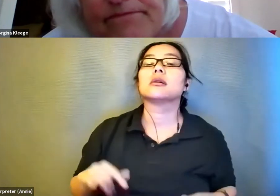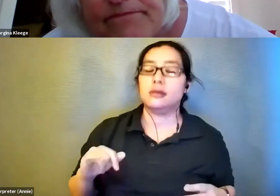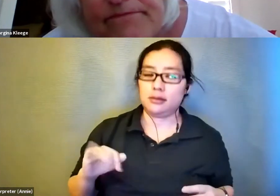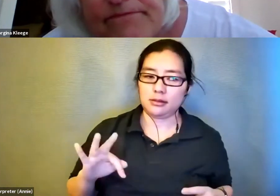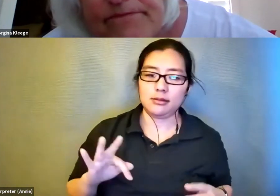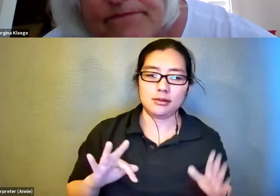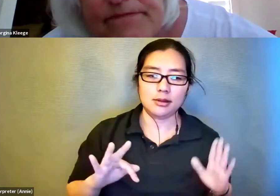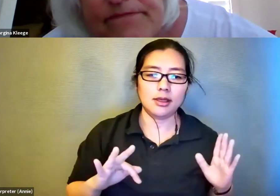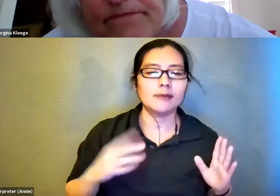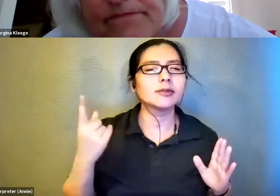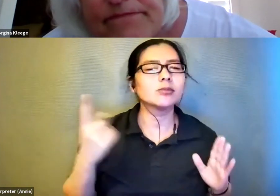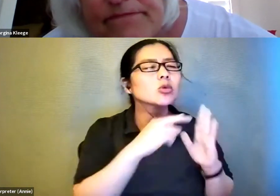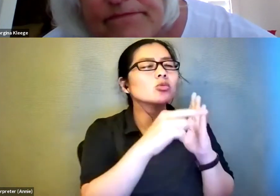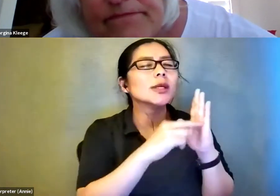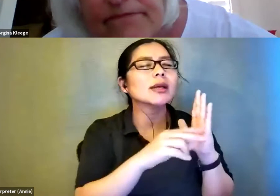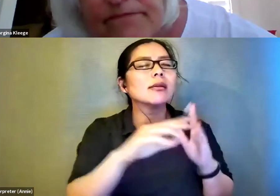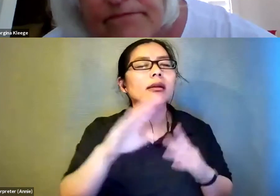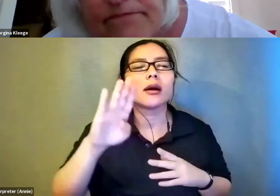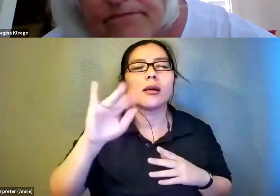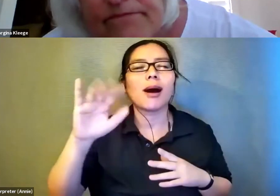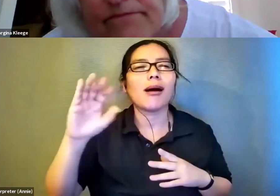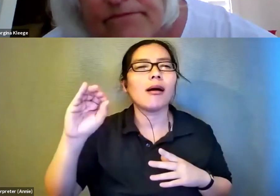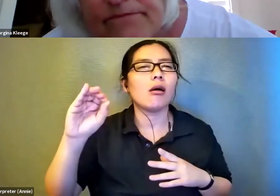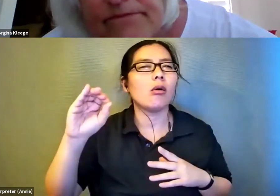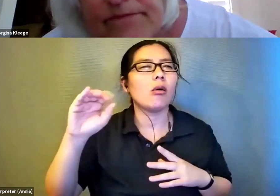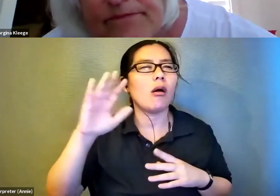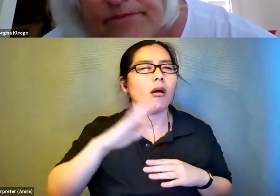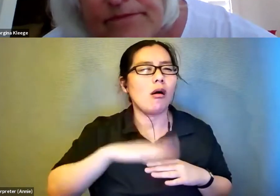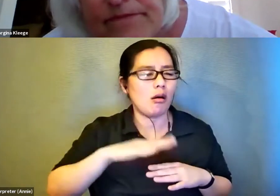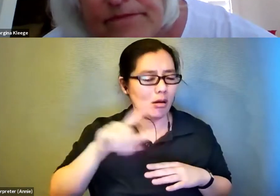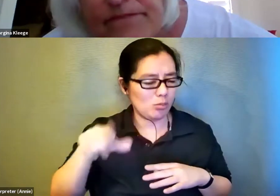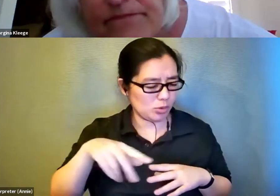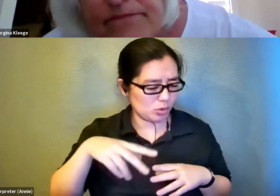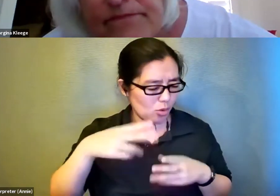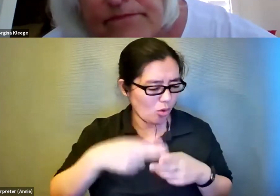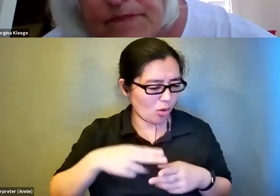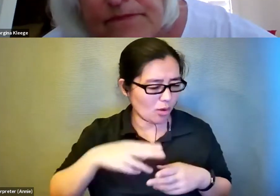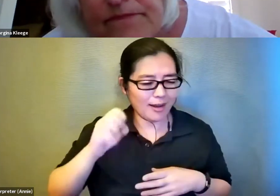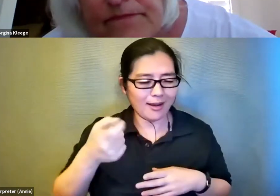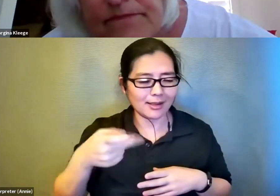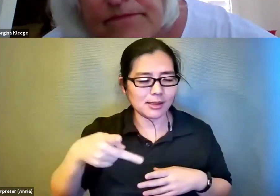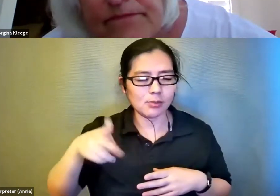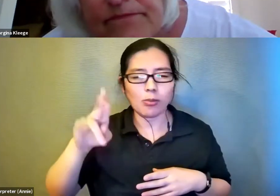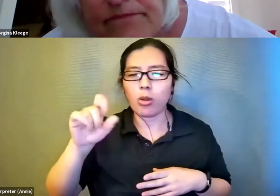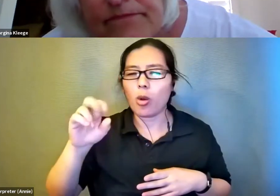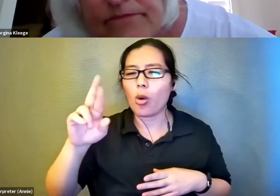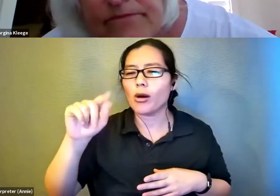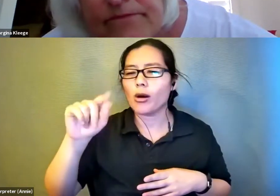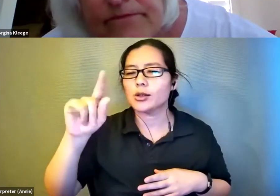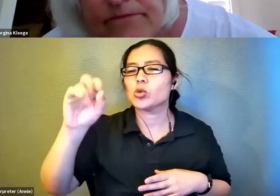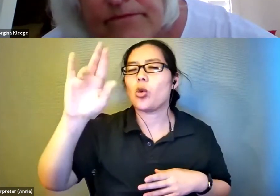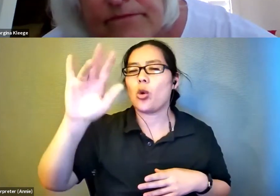on exploratory procedures, EP, exploratory procedures